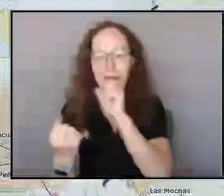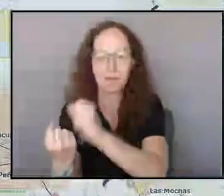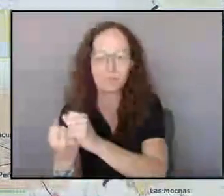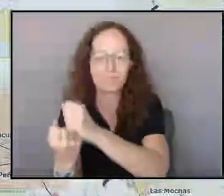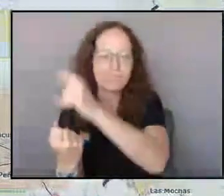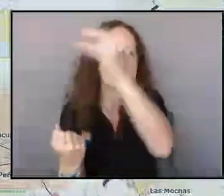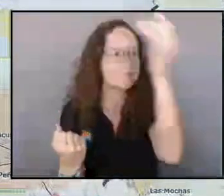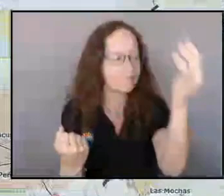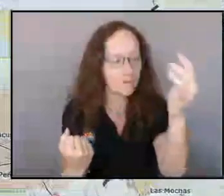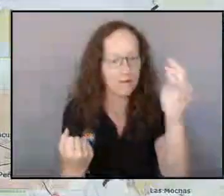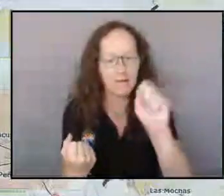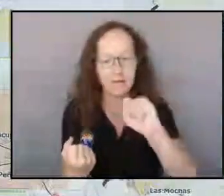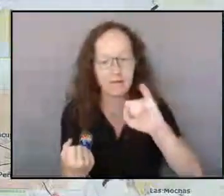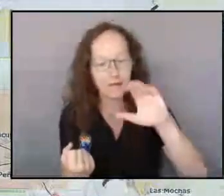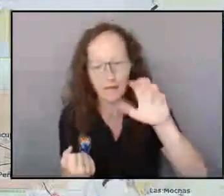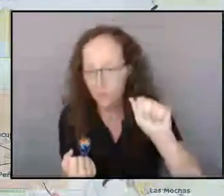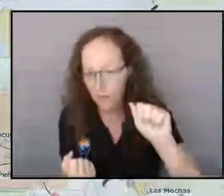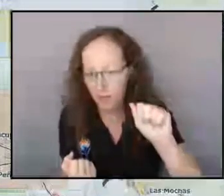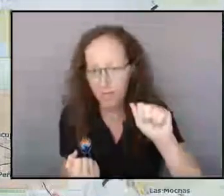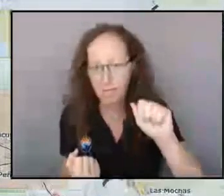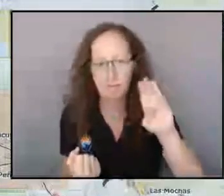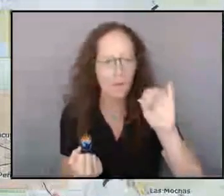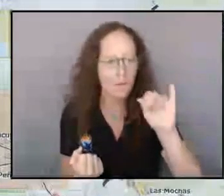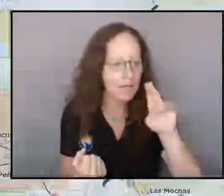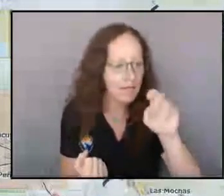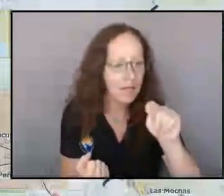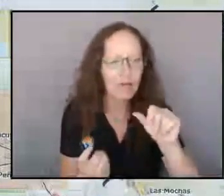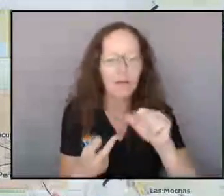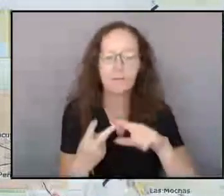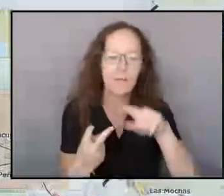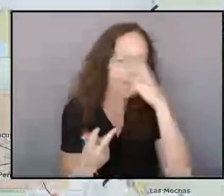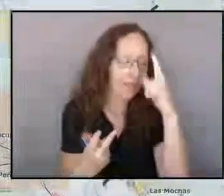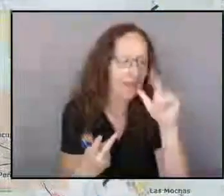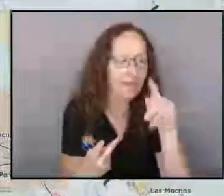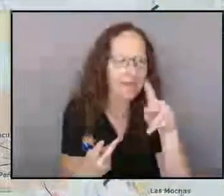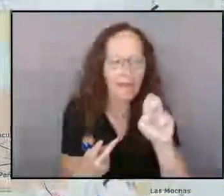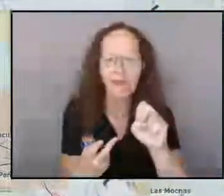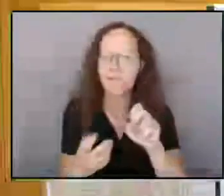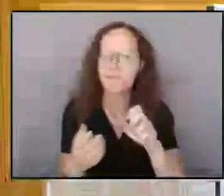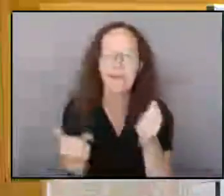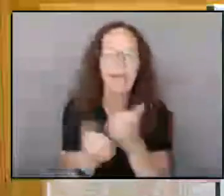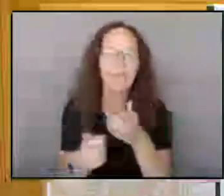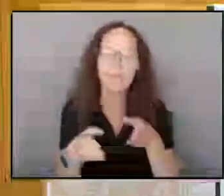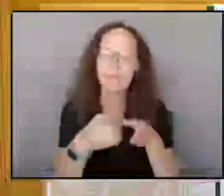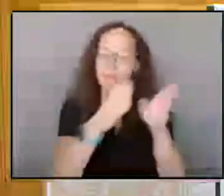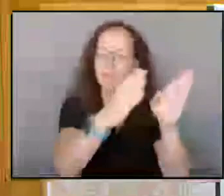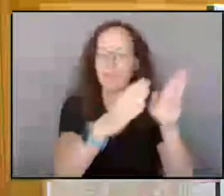EVERYTHING ELSE ALONG THE 121 ROAD THERE. MOVING DOWN TO THE SOUTHERN END OF THE FIRE, SOUTH OF